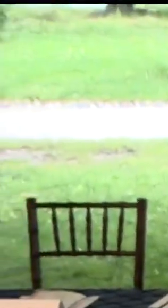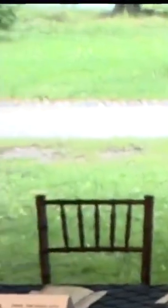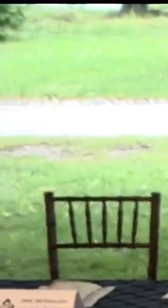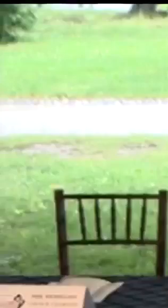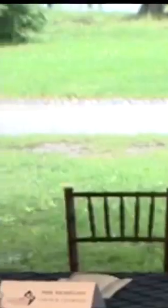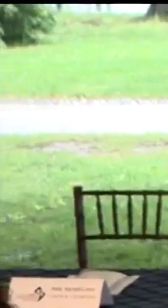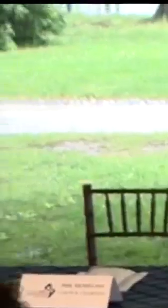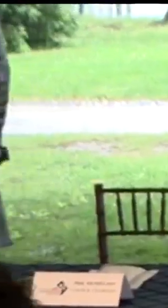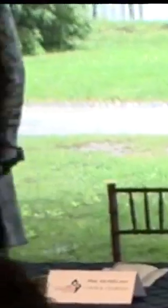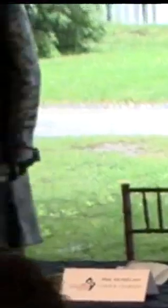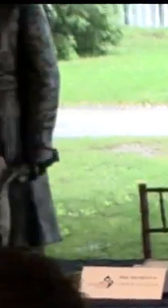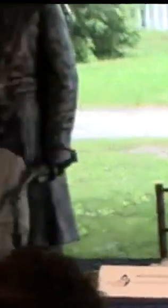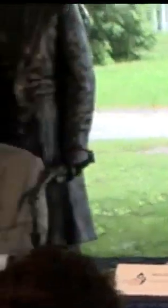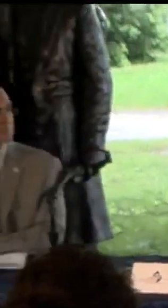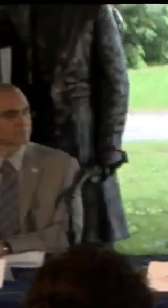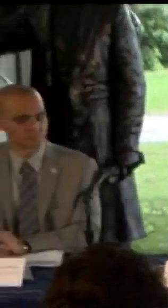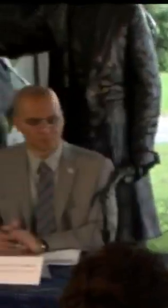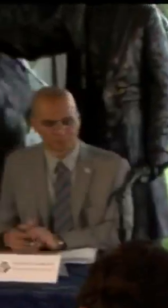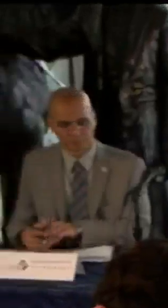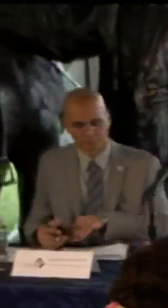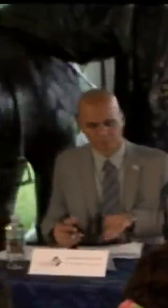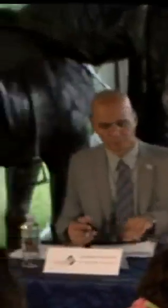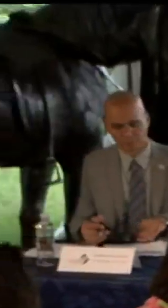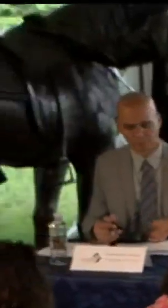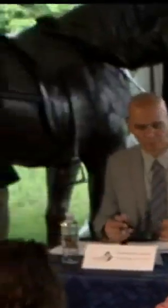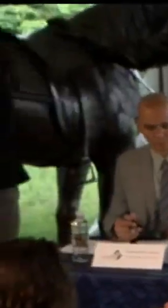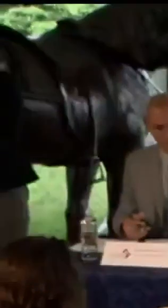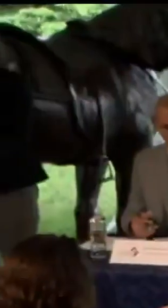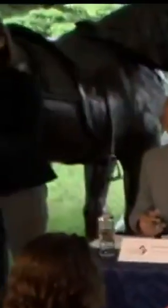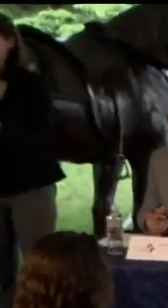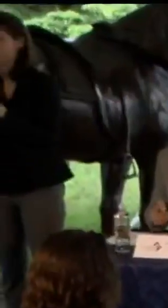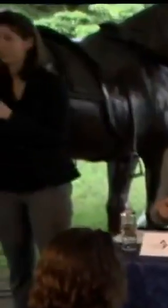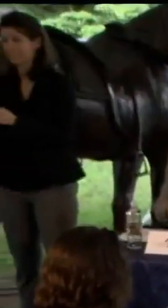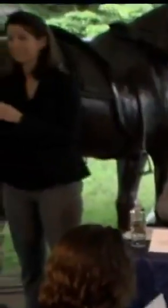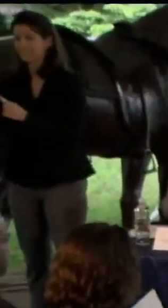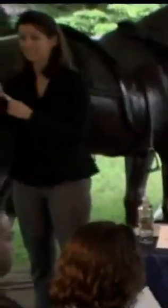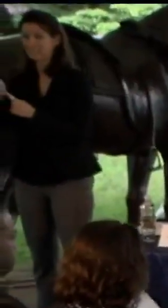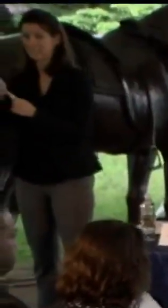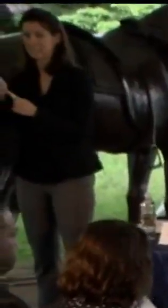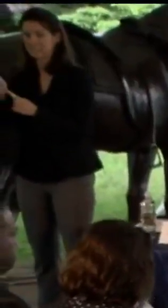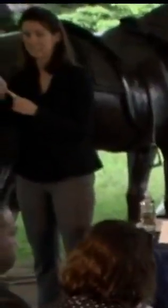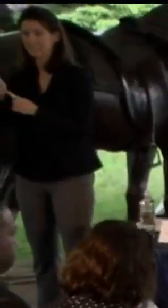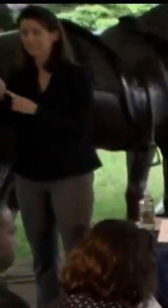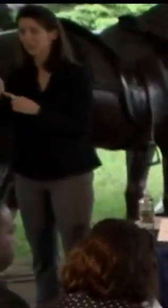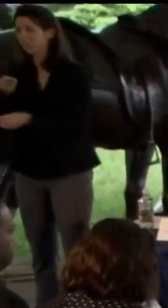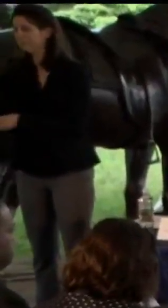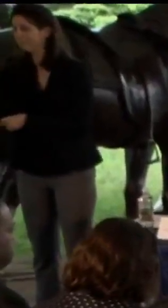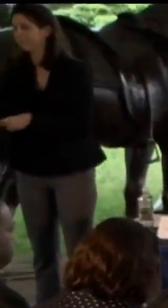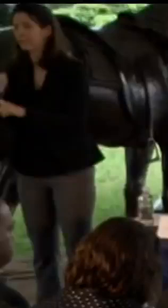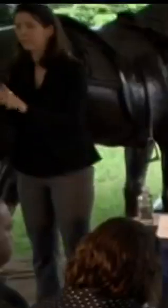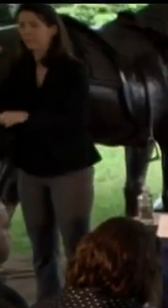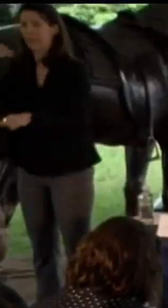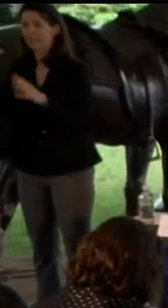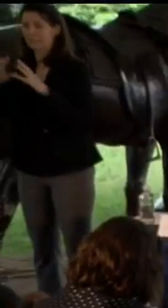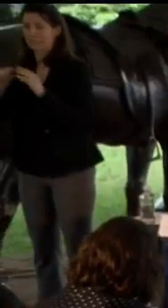SENATOR STRAUSS, WITH SENATOR BROWN AND WITH REPRESENTATIVE GARCIA.